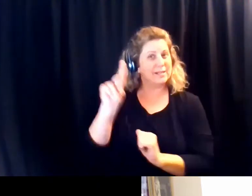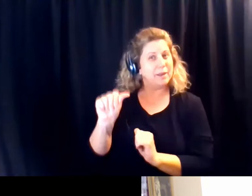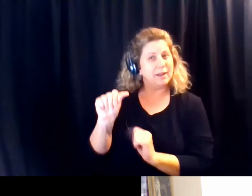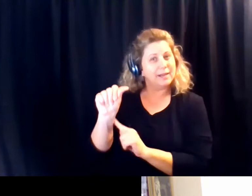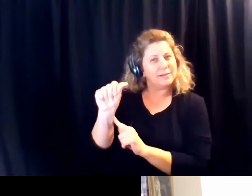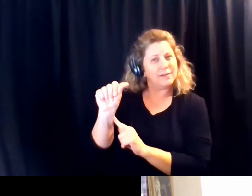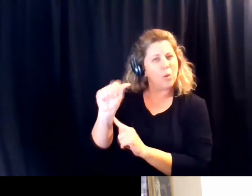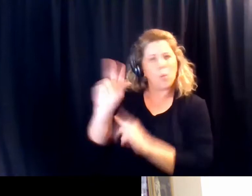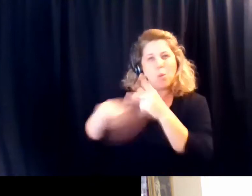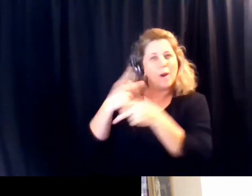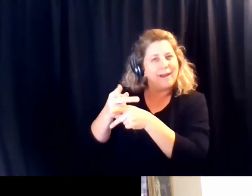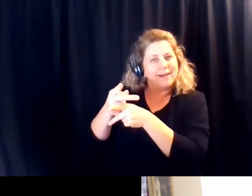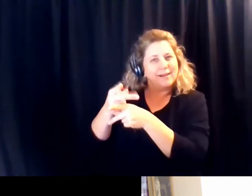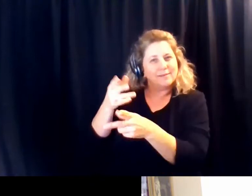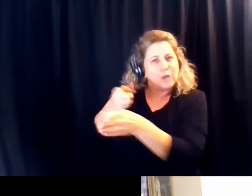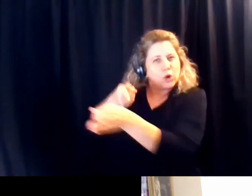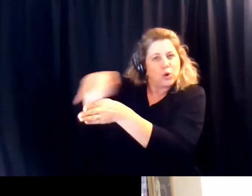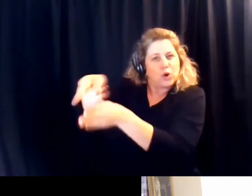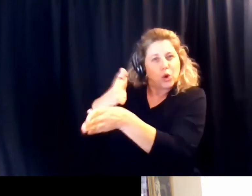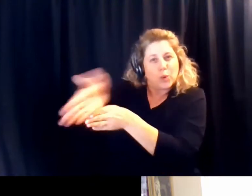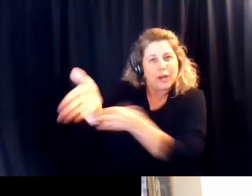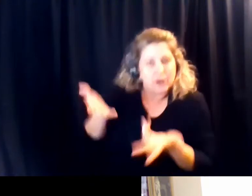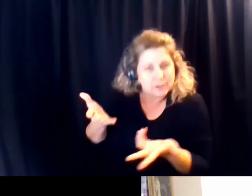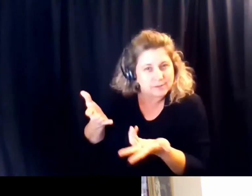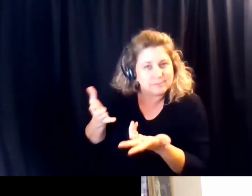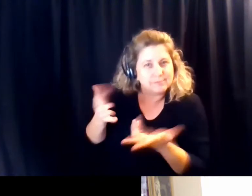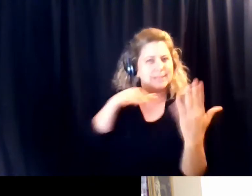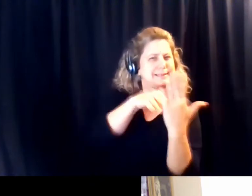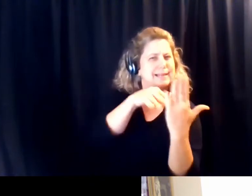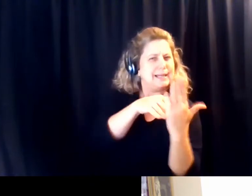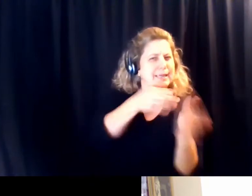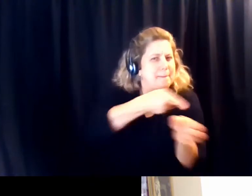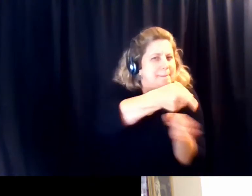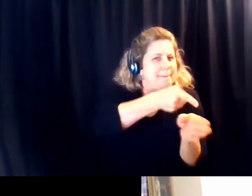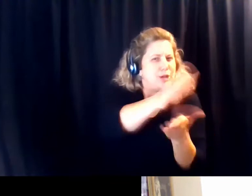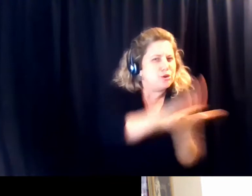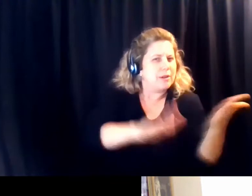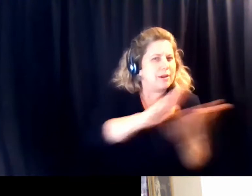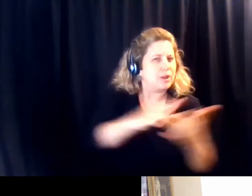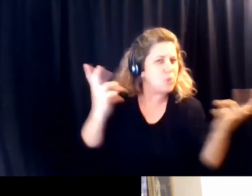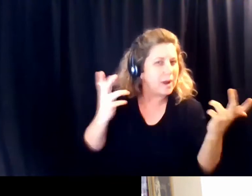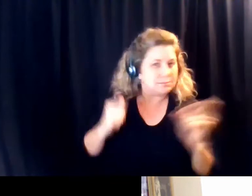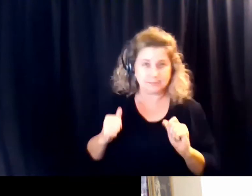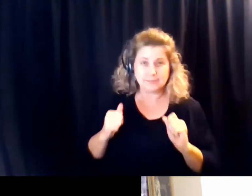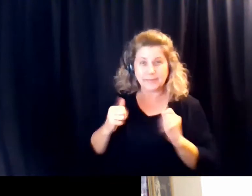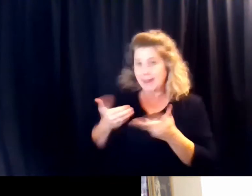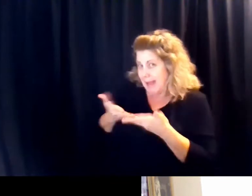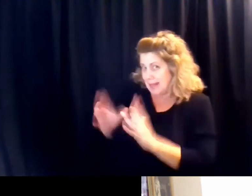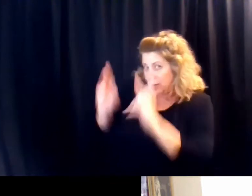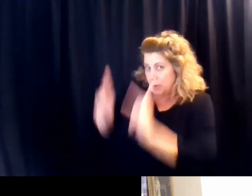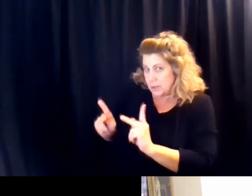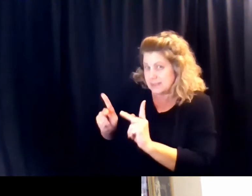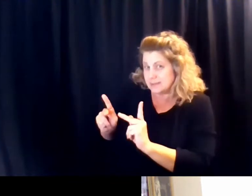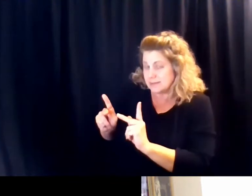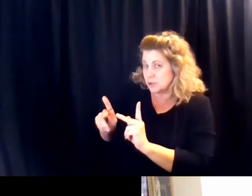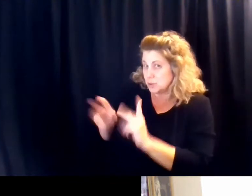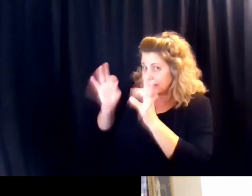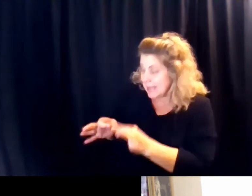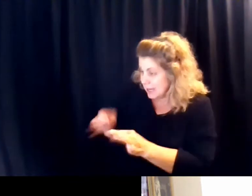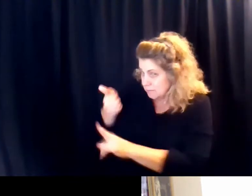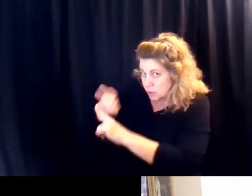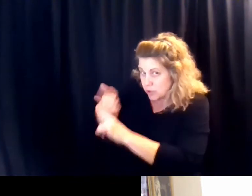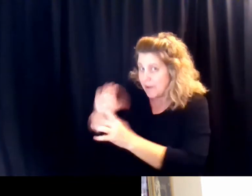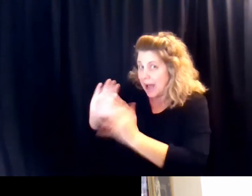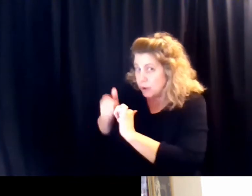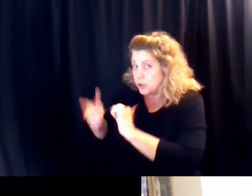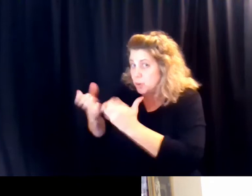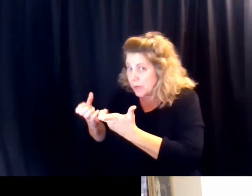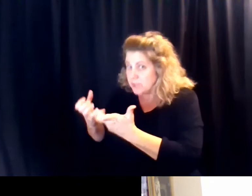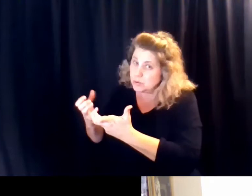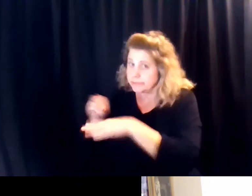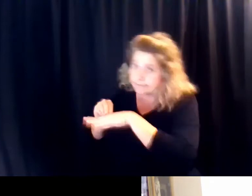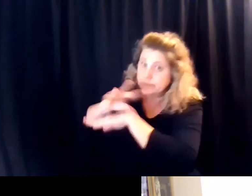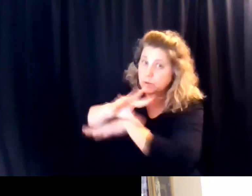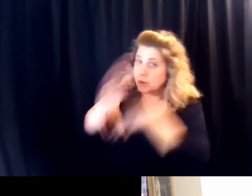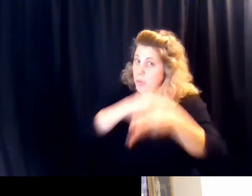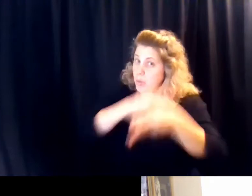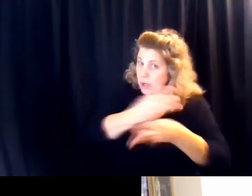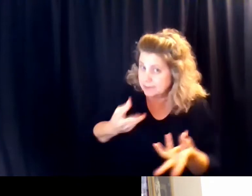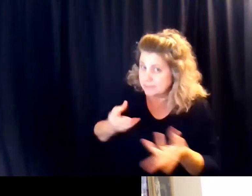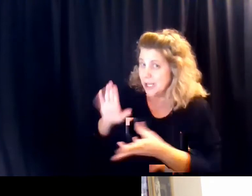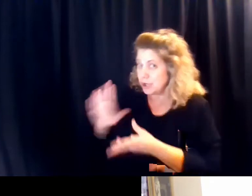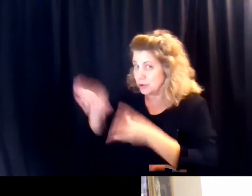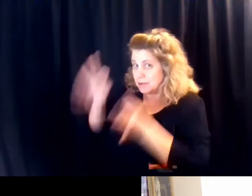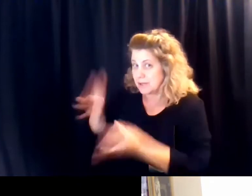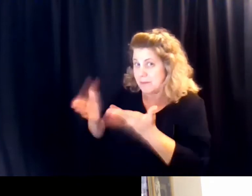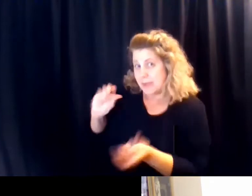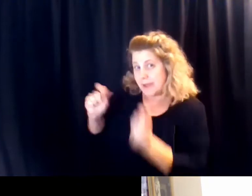Judith Heumann: That's very important. But I also think we need to really be demanding that media is more reflective of who we are. So I think, you know, we need to be looking at the Children's books that we read to children.